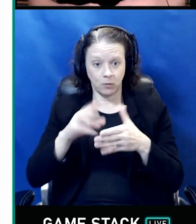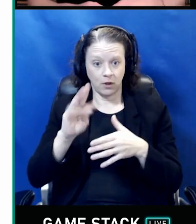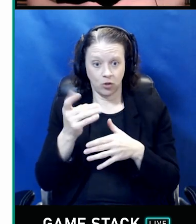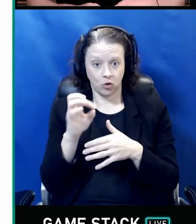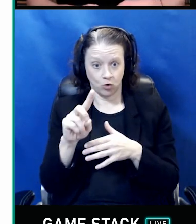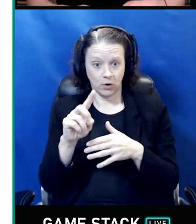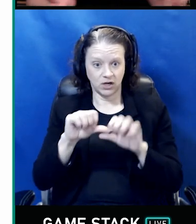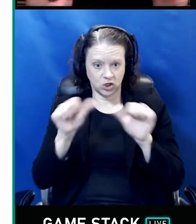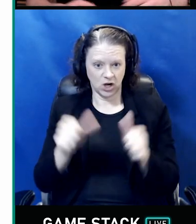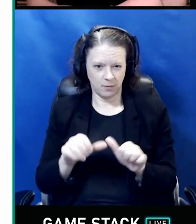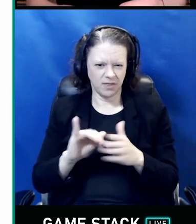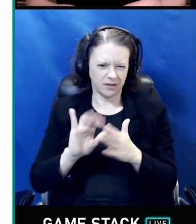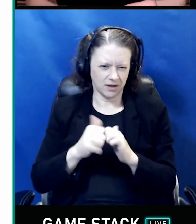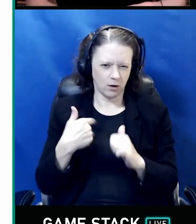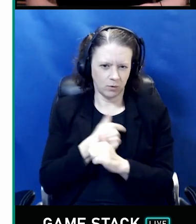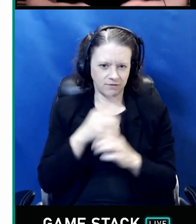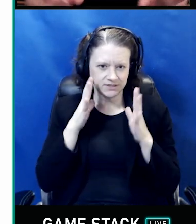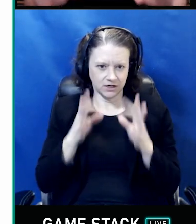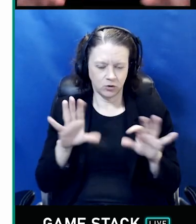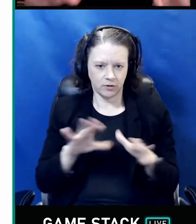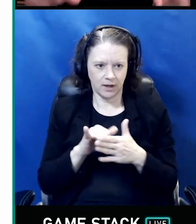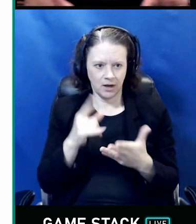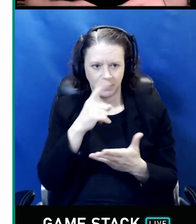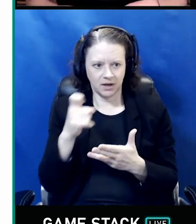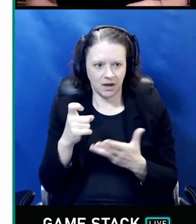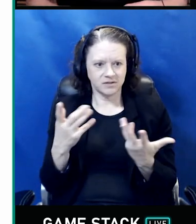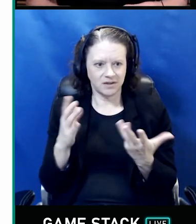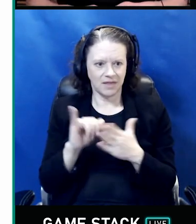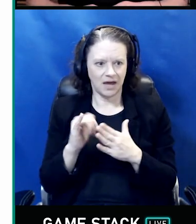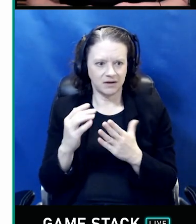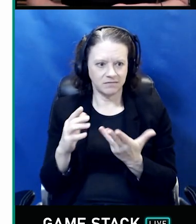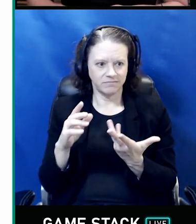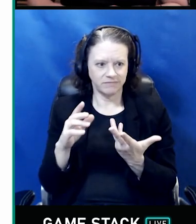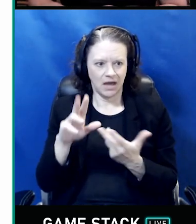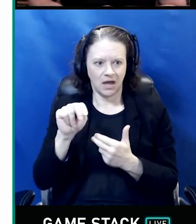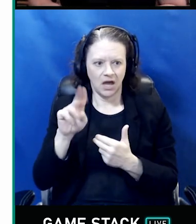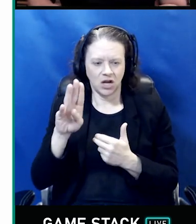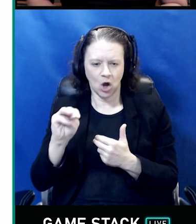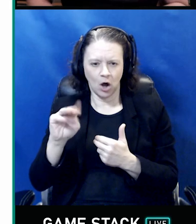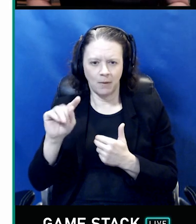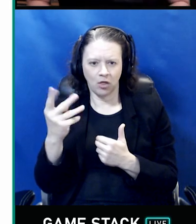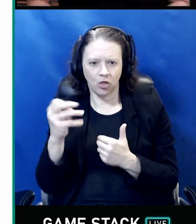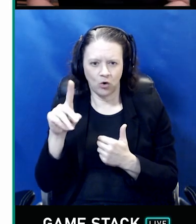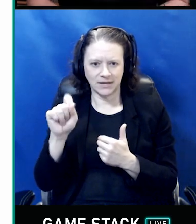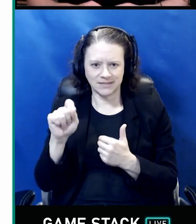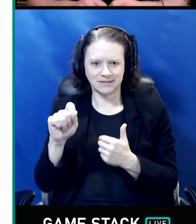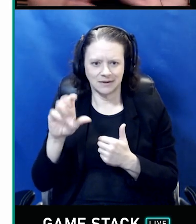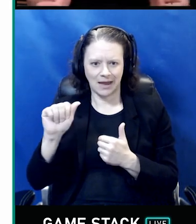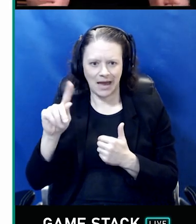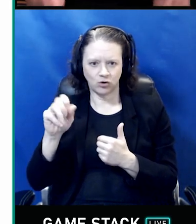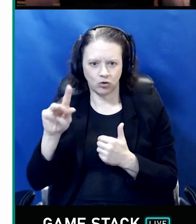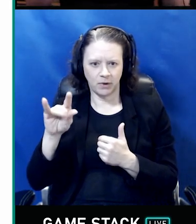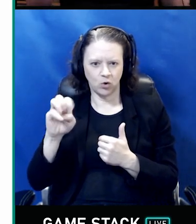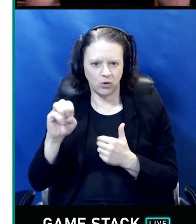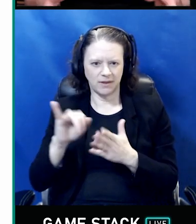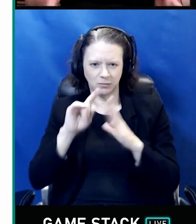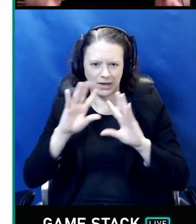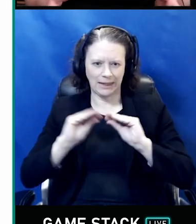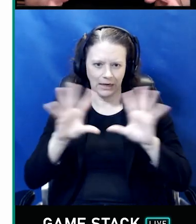because the numthreads attribute it's pretty close to a render target in terms of how you're defining things. And so for here, the X component is the only